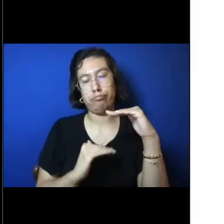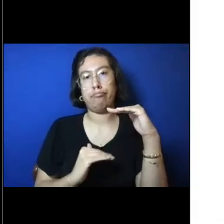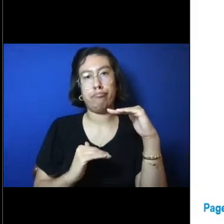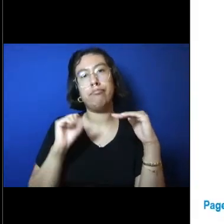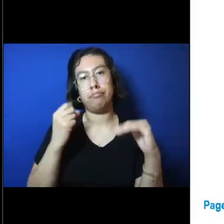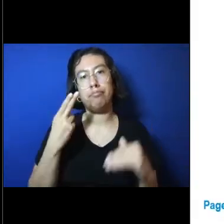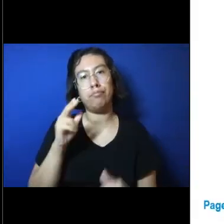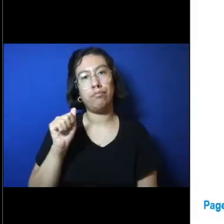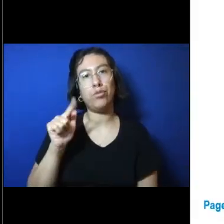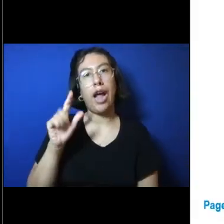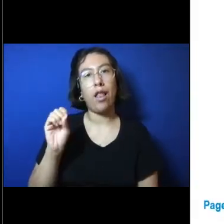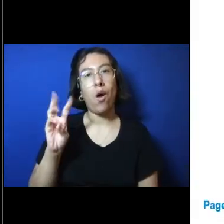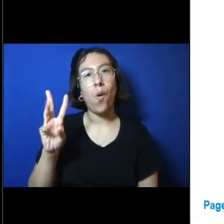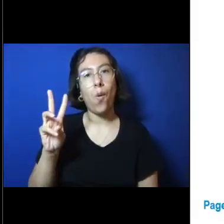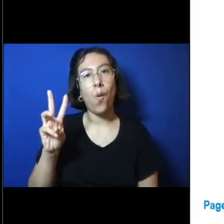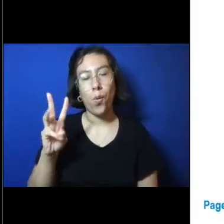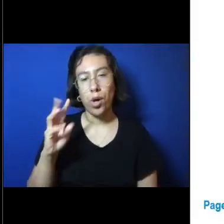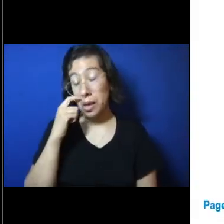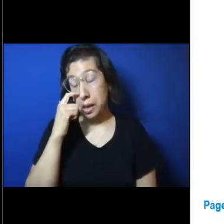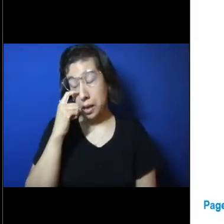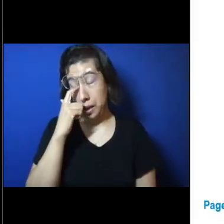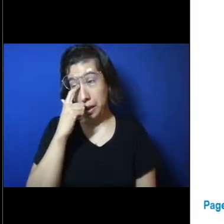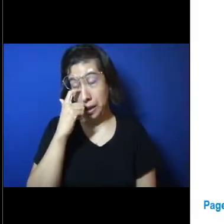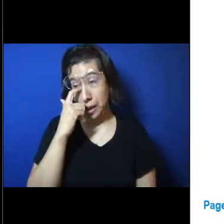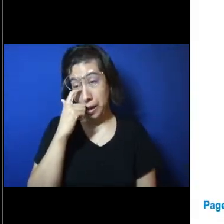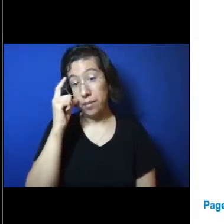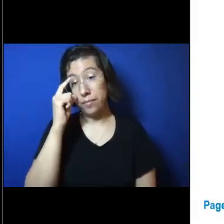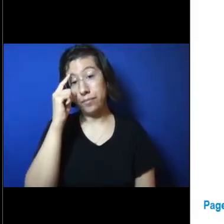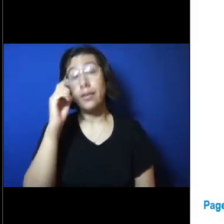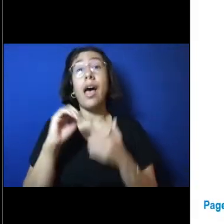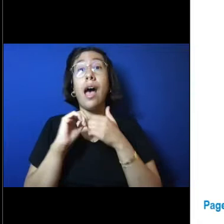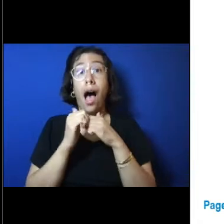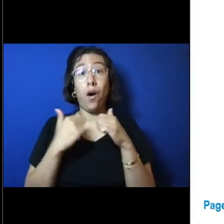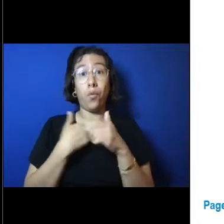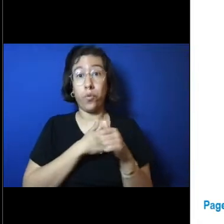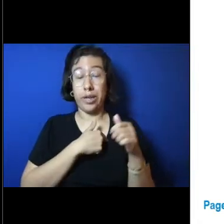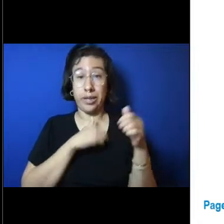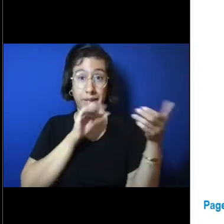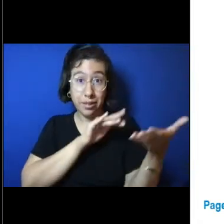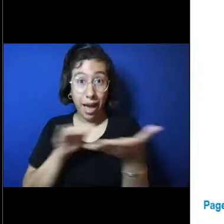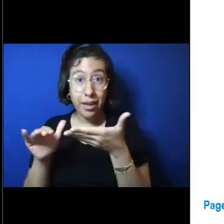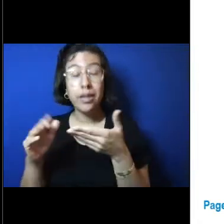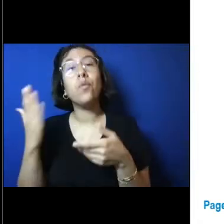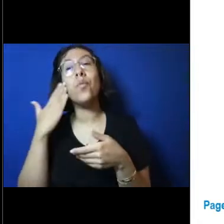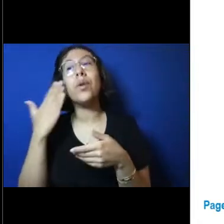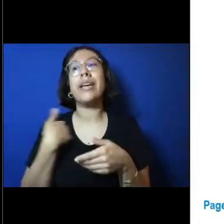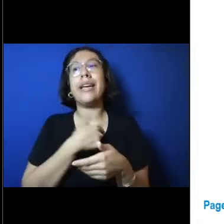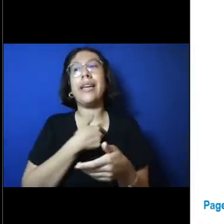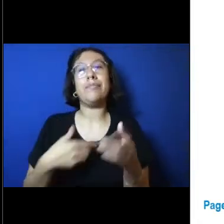So we study loggerheads in several different ways. We put satellite tags on them to track them through the computer systems,